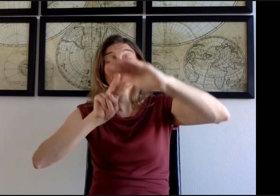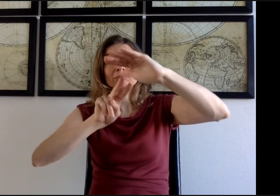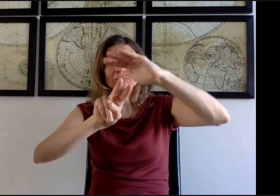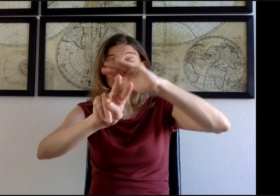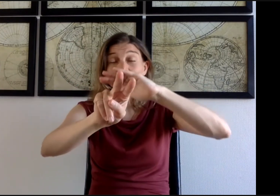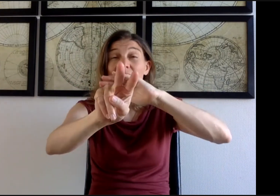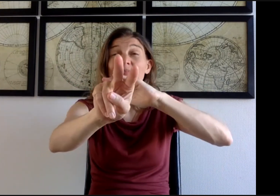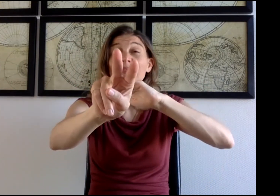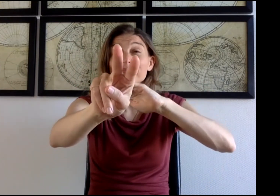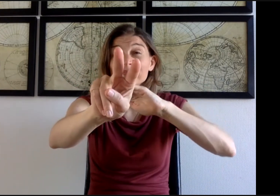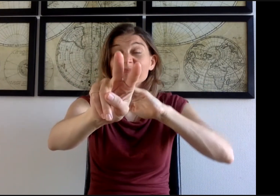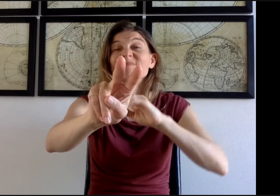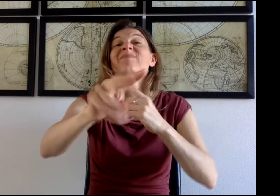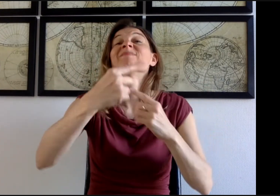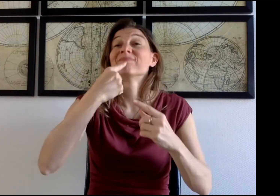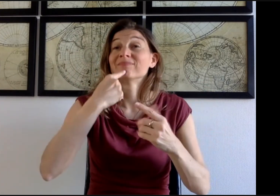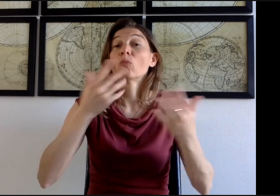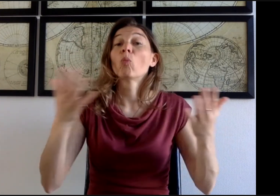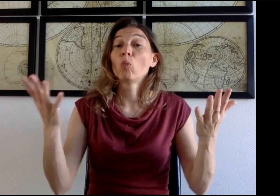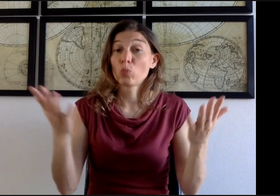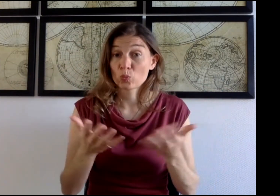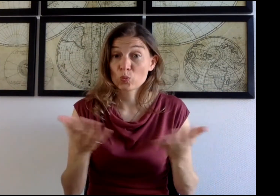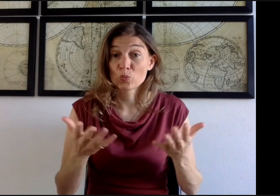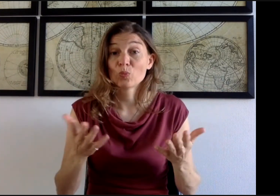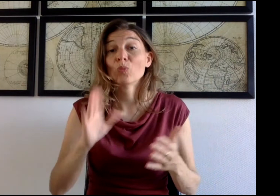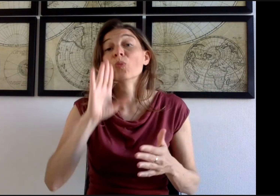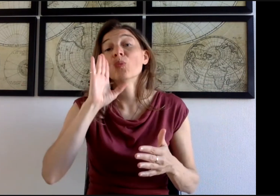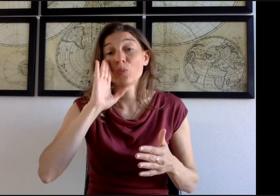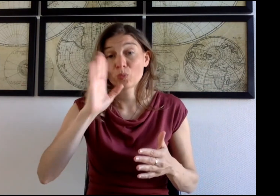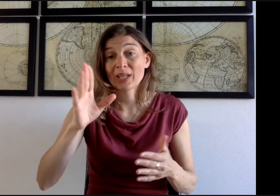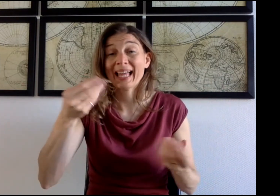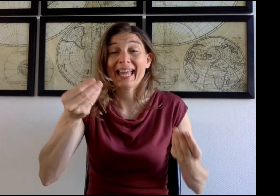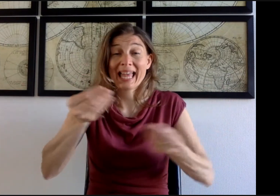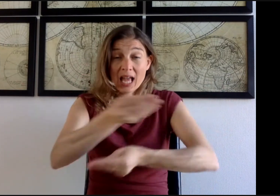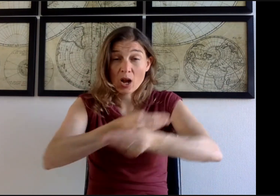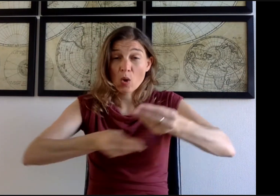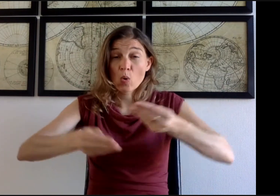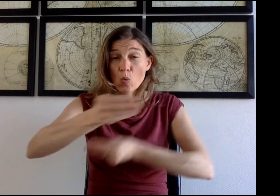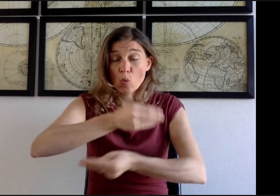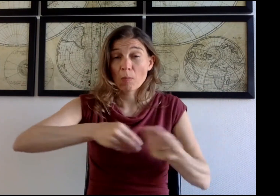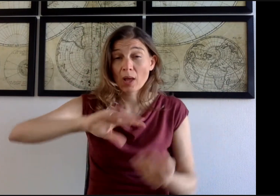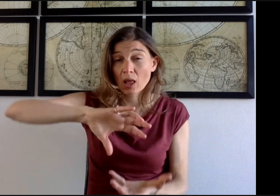in an important economic crisis which will primarily affect